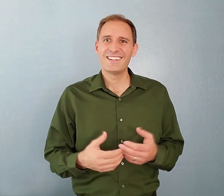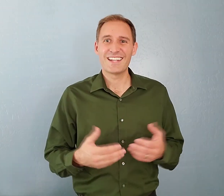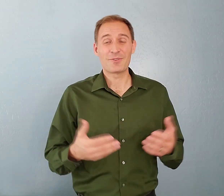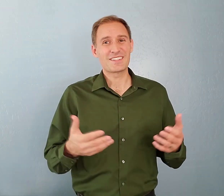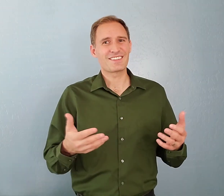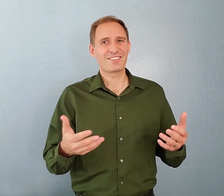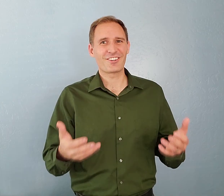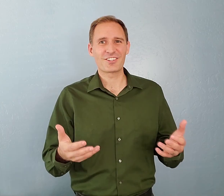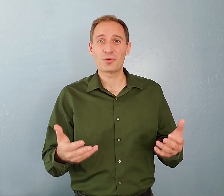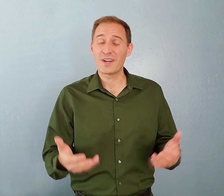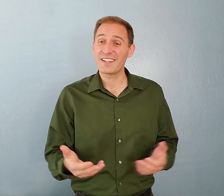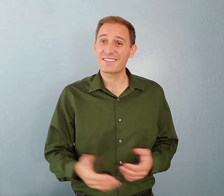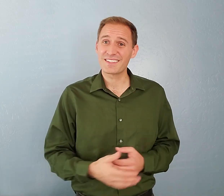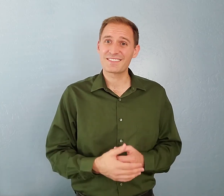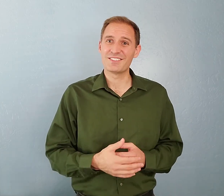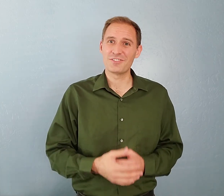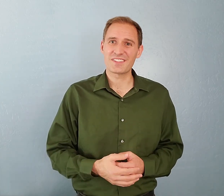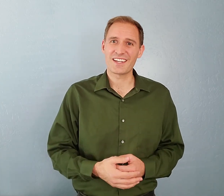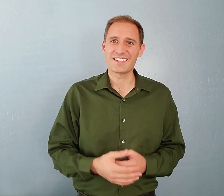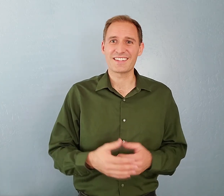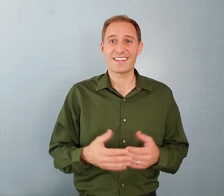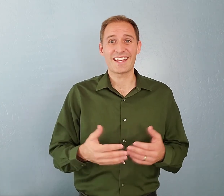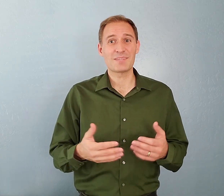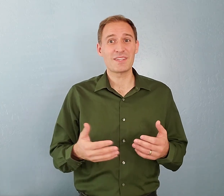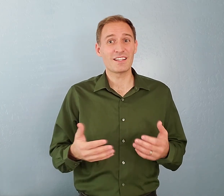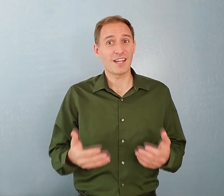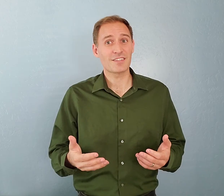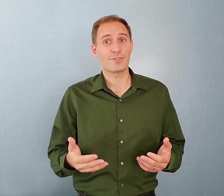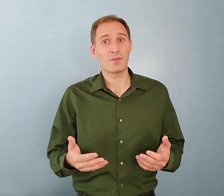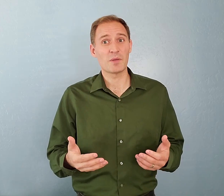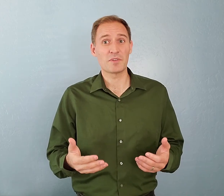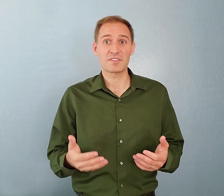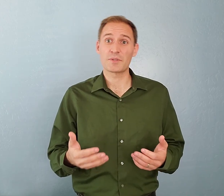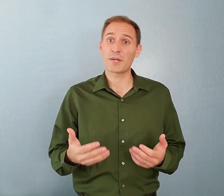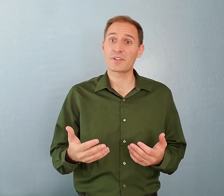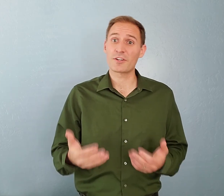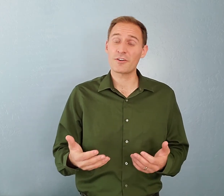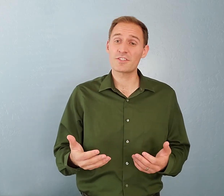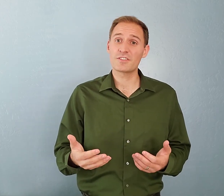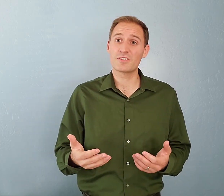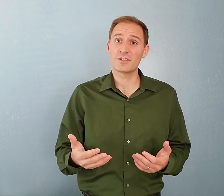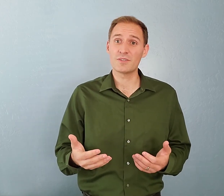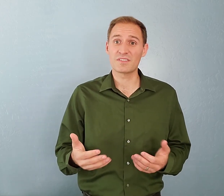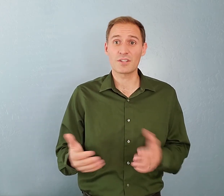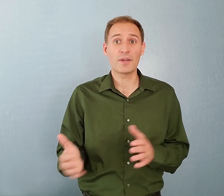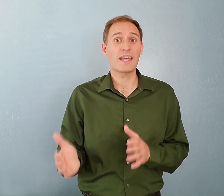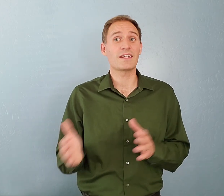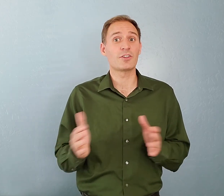Now, we just learned 26 new signs and that can be a lot to remember! So, what I would encourage you to do is go ahead and go